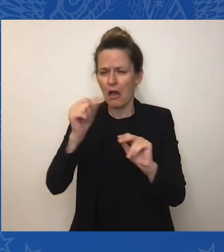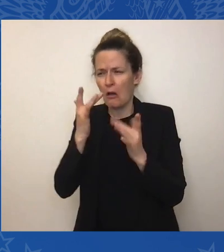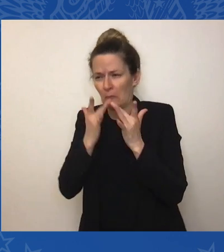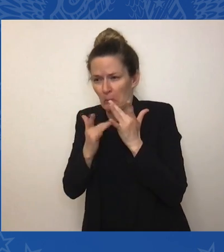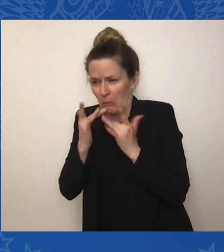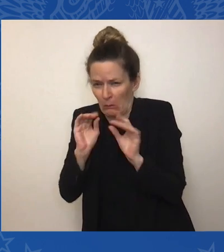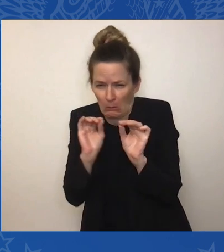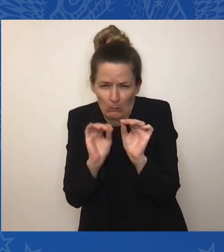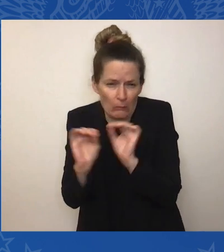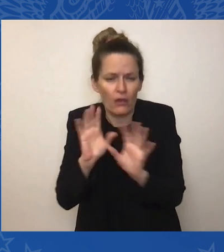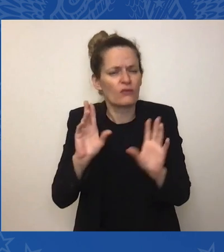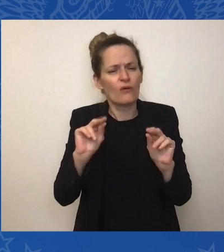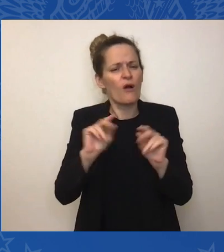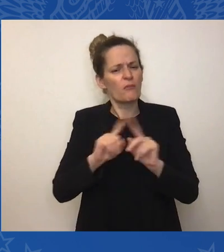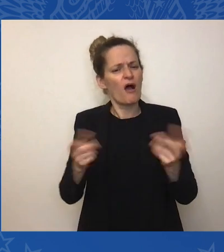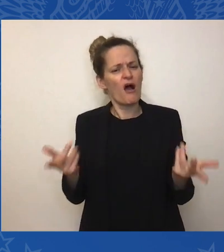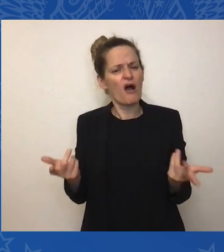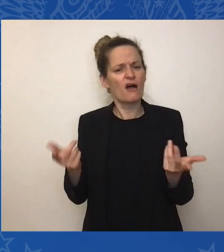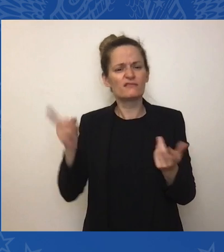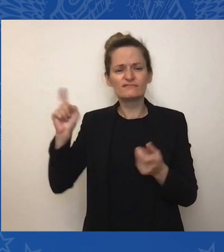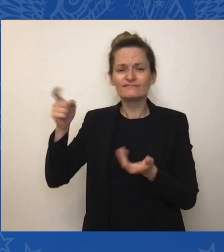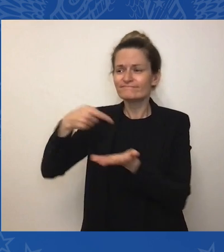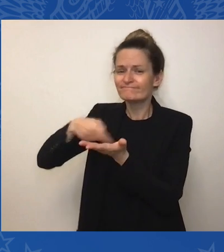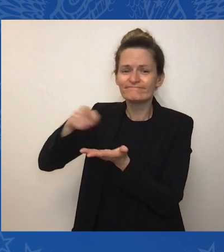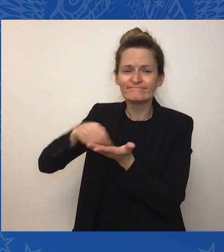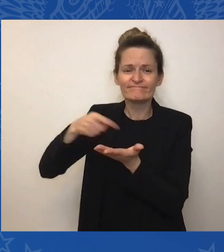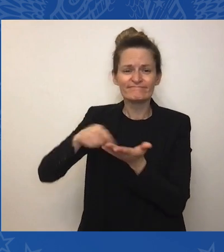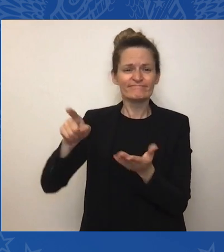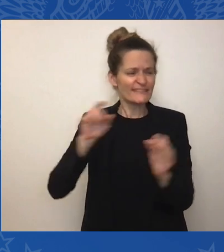Not a joke. Or semester, I should say.